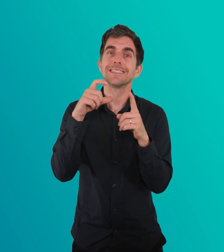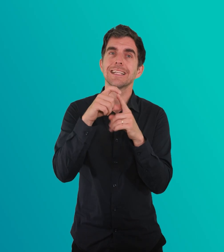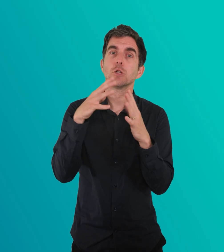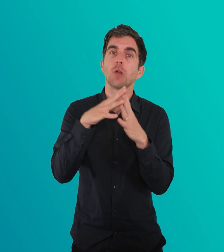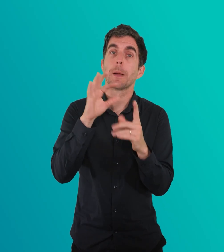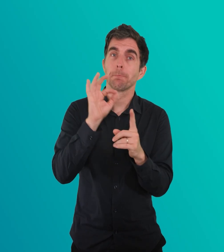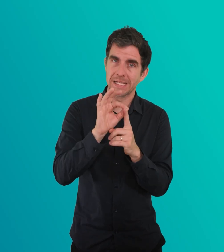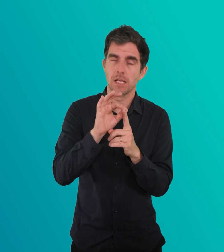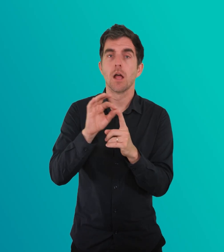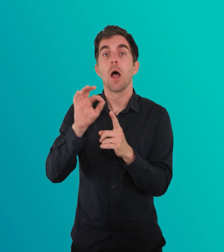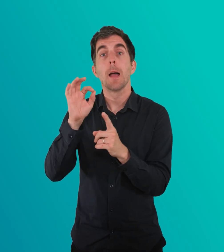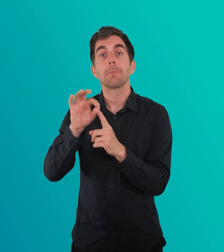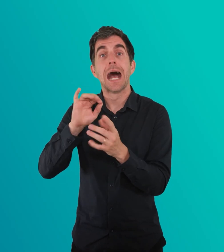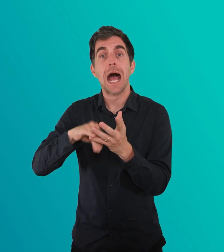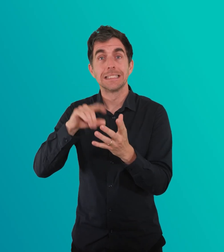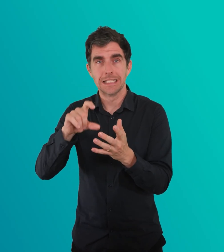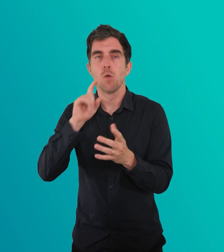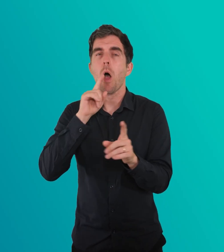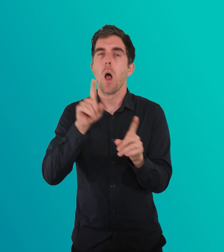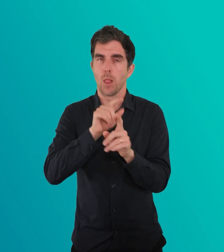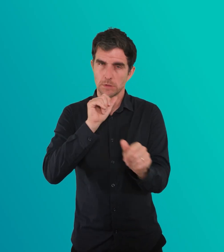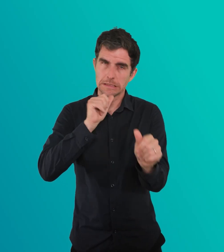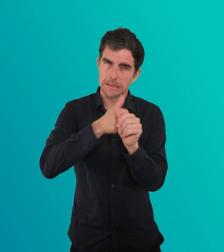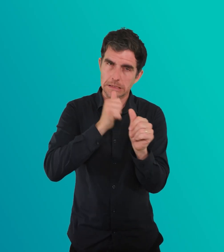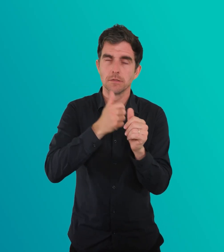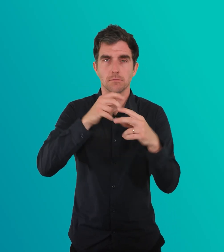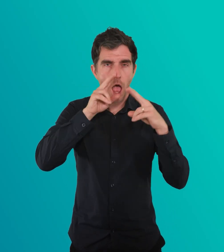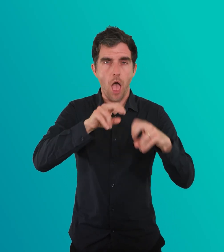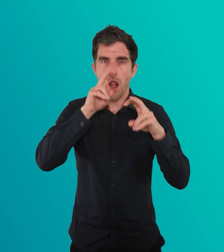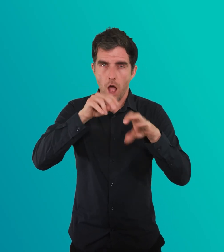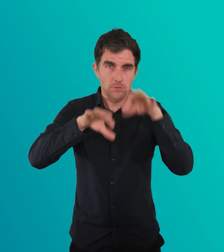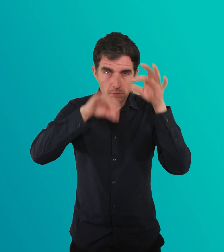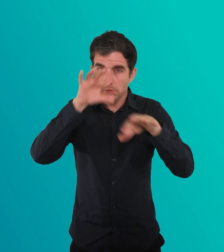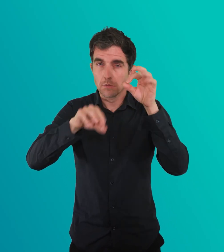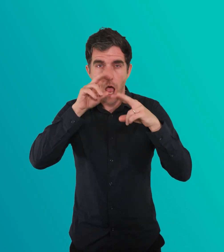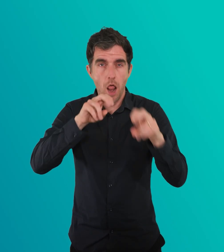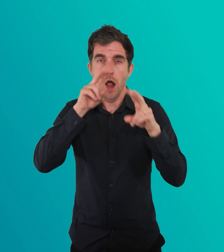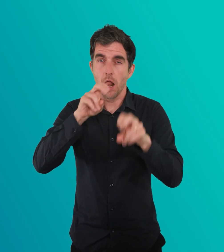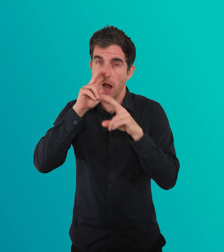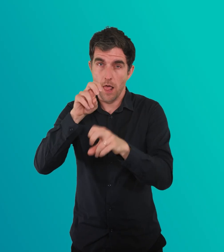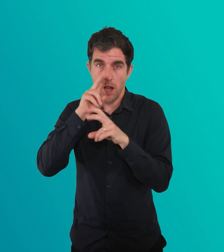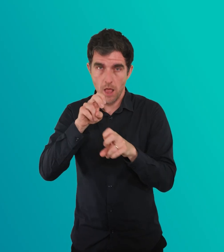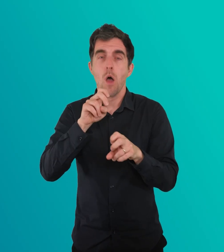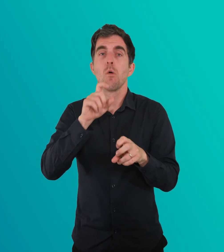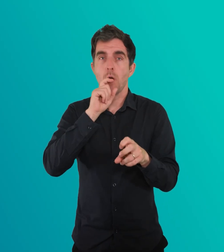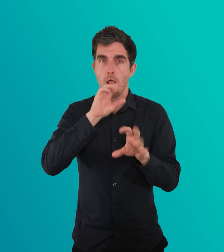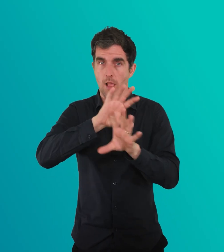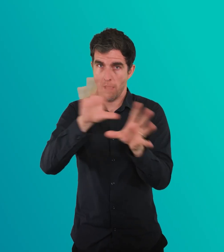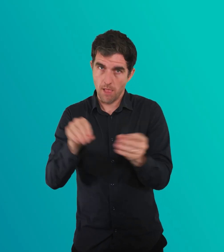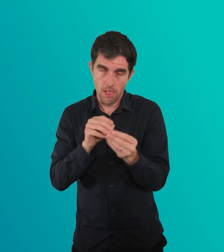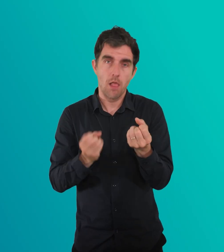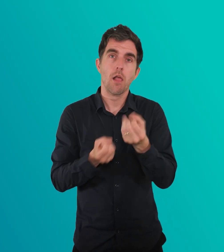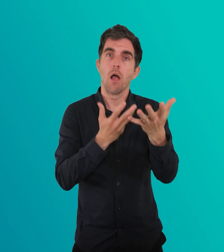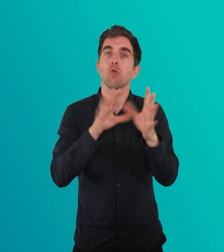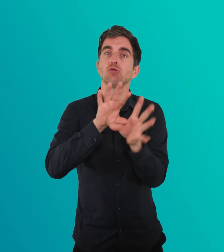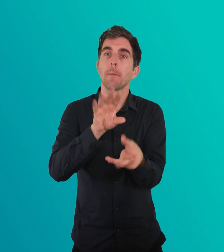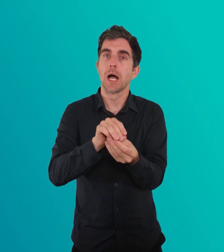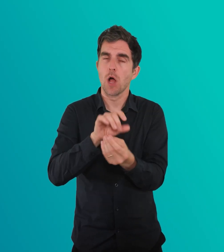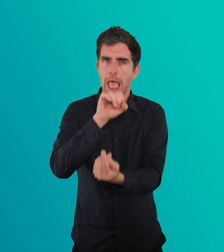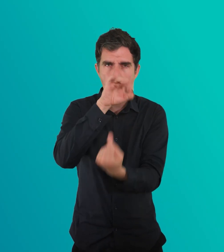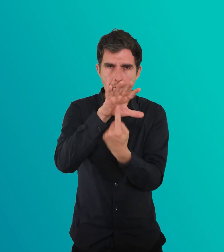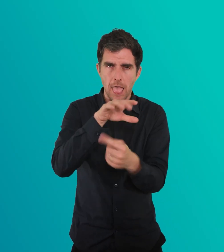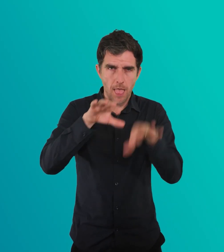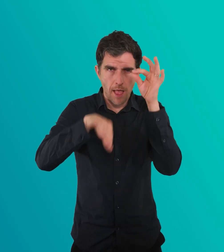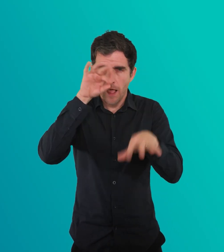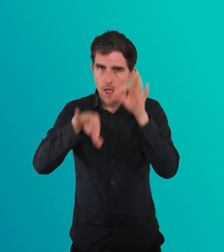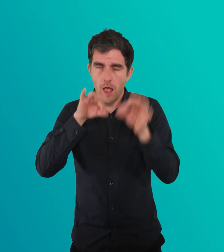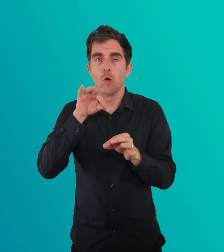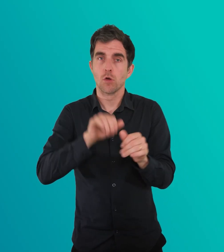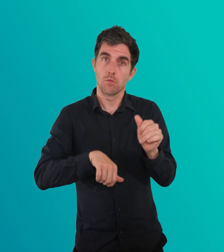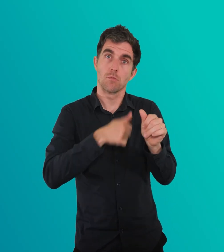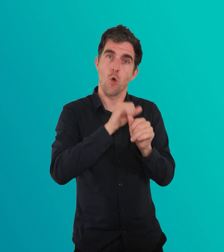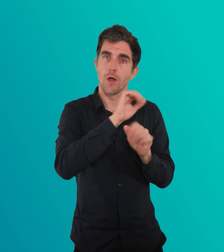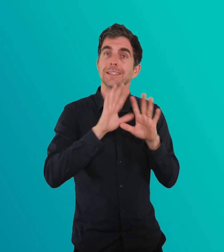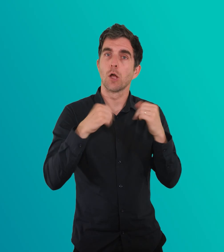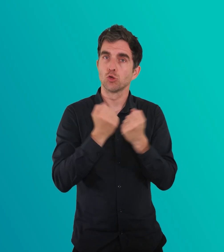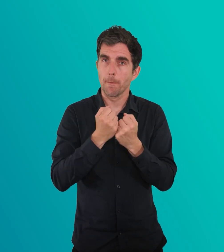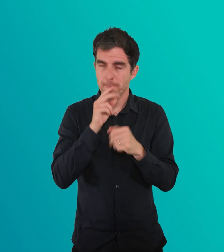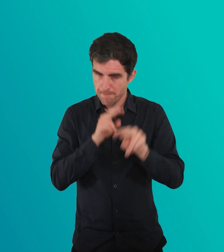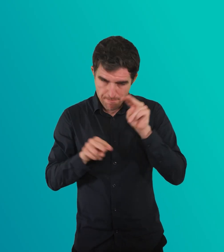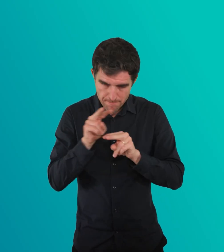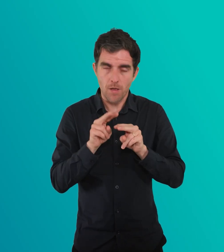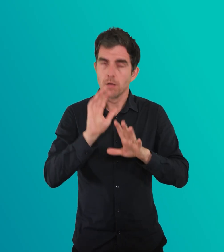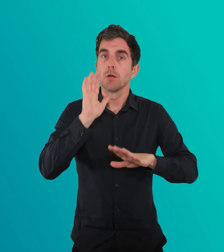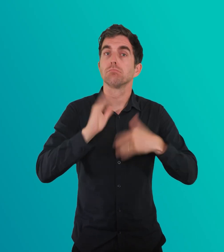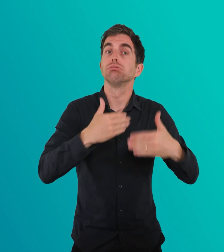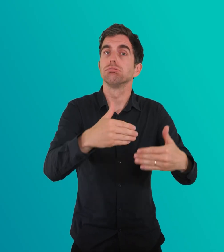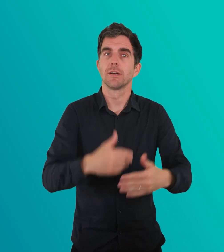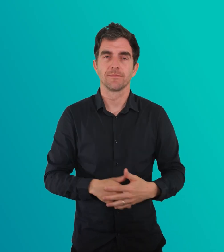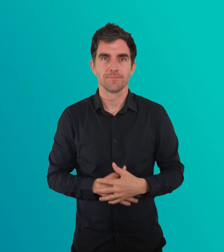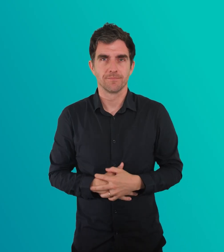DWP and The PSC will also assist in analysing responses and bringing together a summary of key findings to support the steering group’s work.